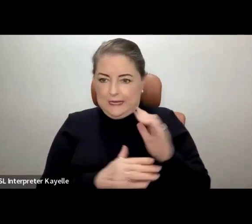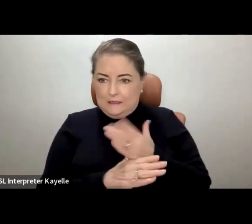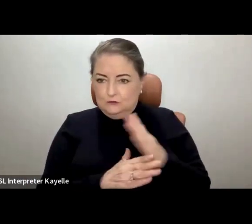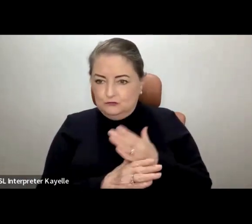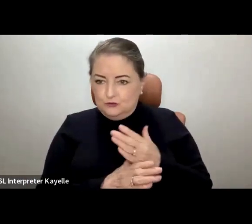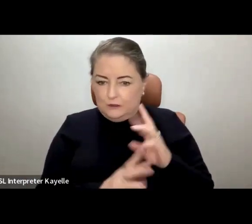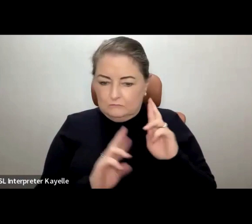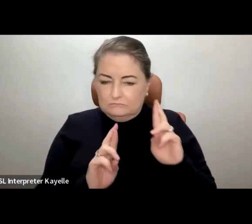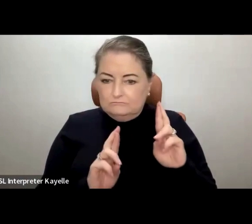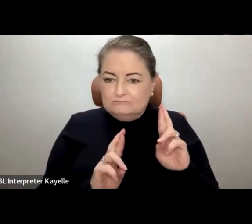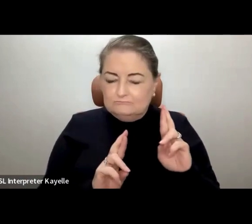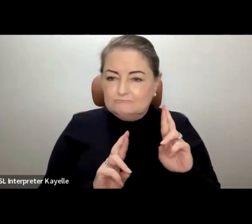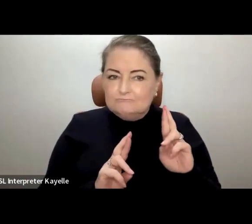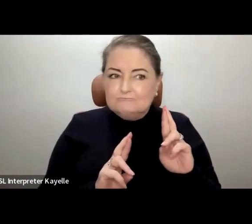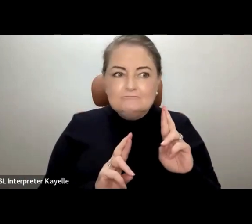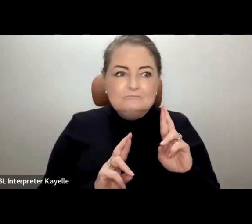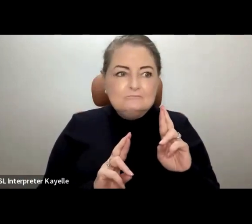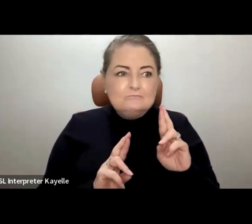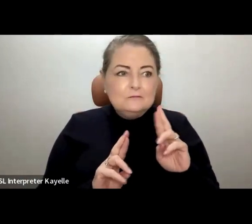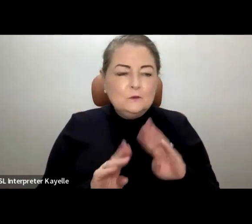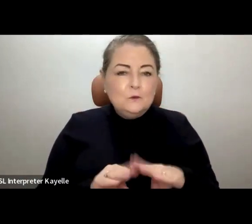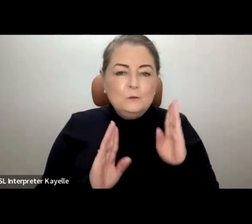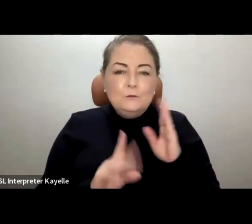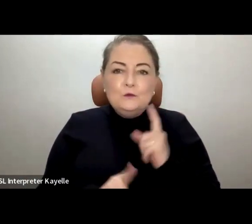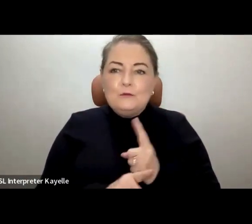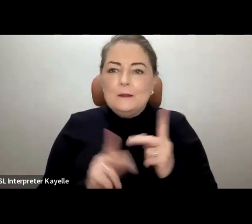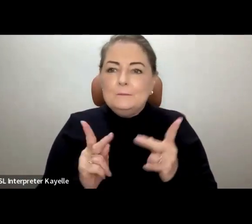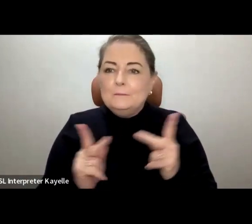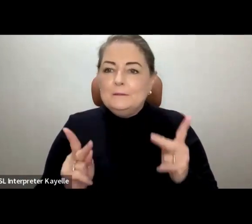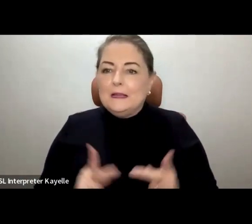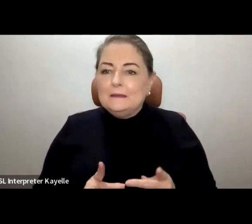I hope I have that open in the right places. I'm not seeing my